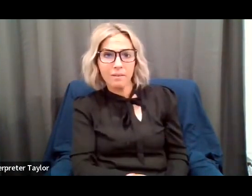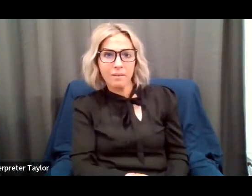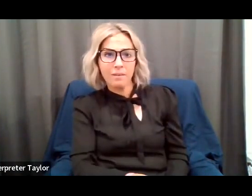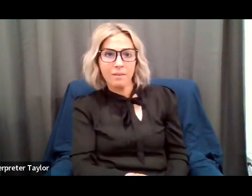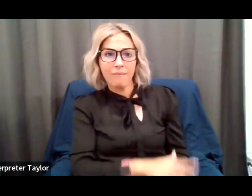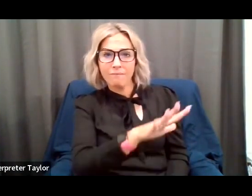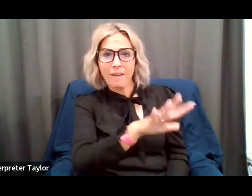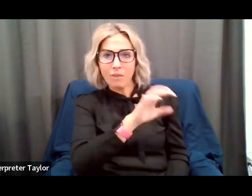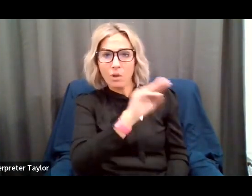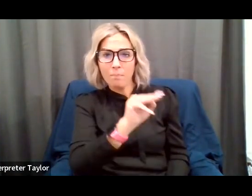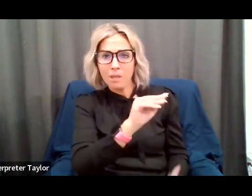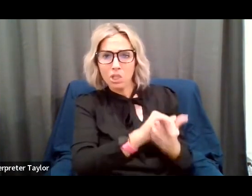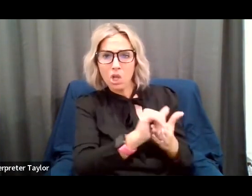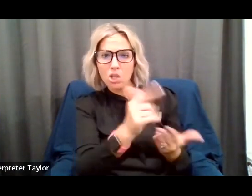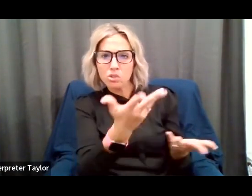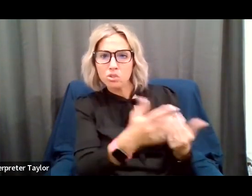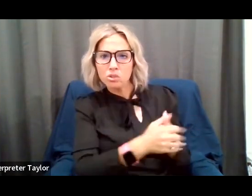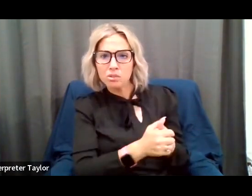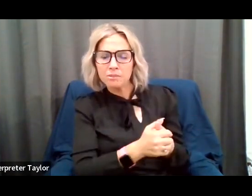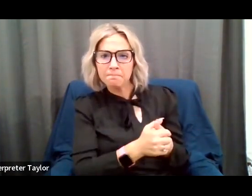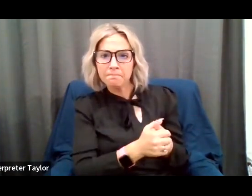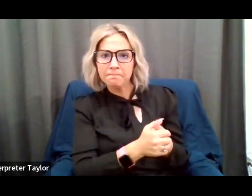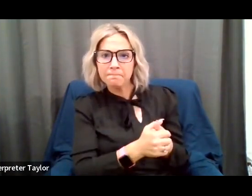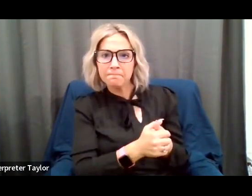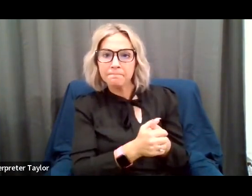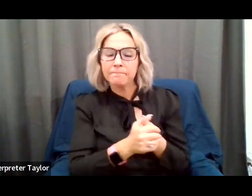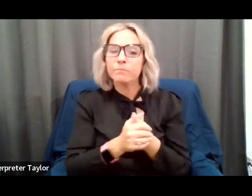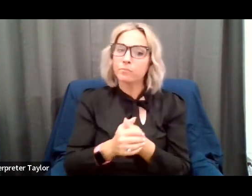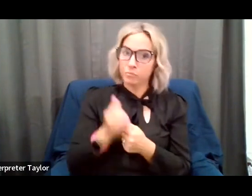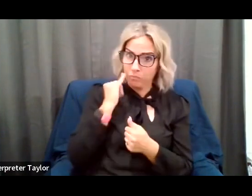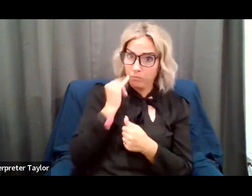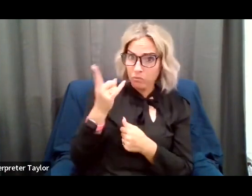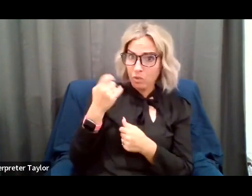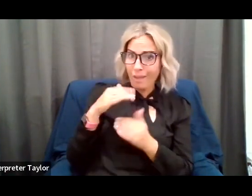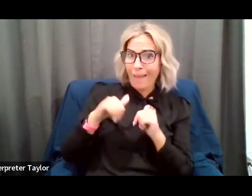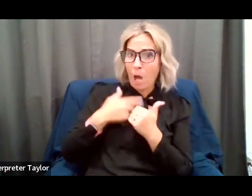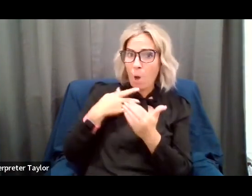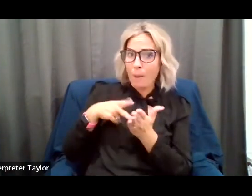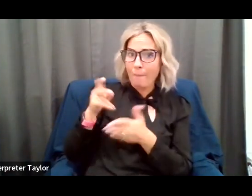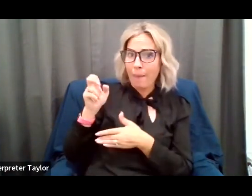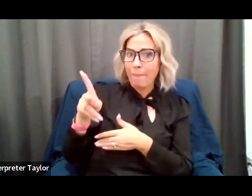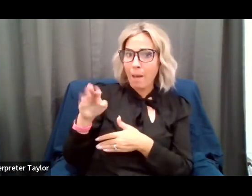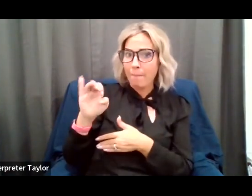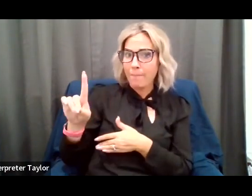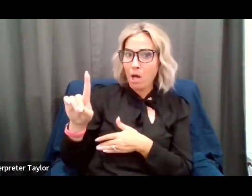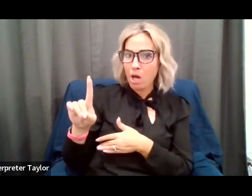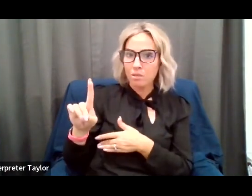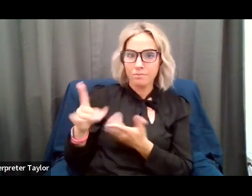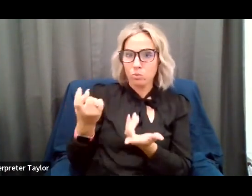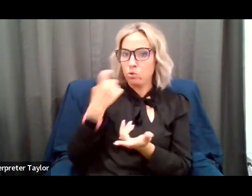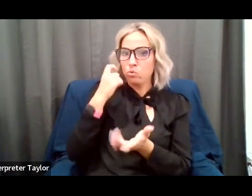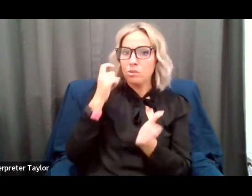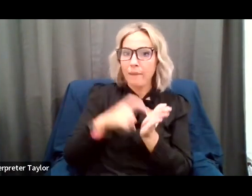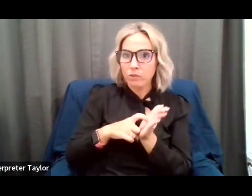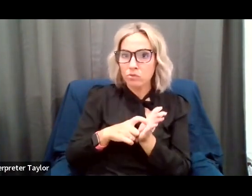So the-the... i-if you're asking how the Bonds are repaid, it says, as you just alluded to, and I apologize,